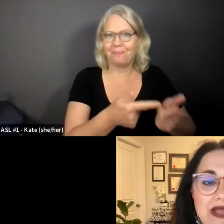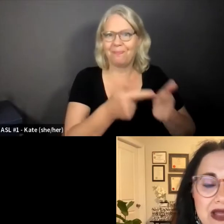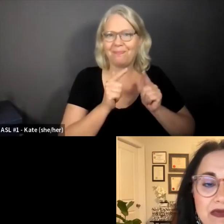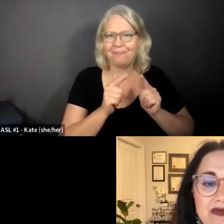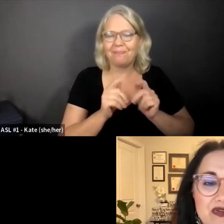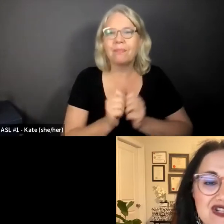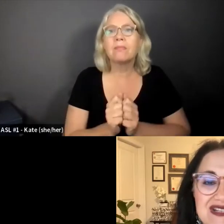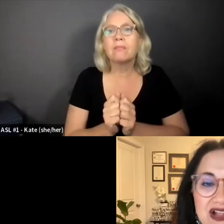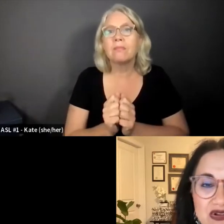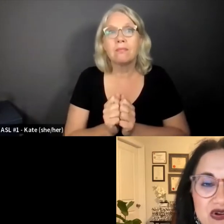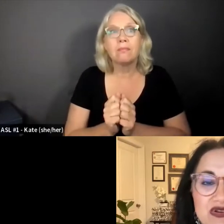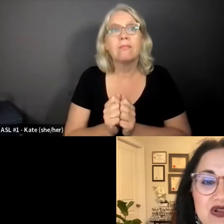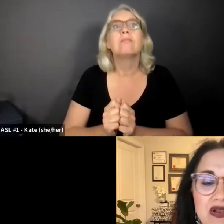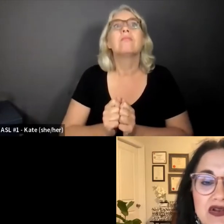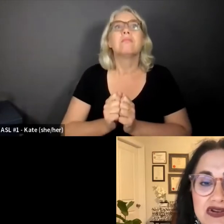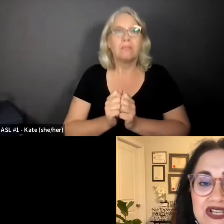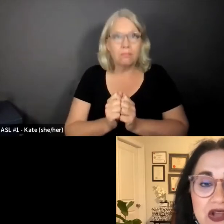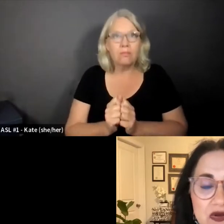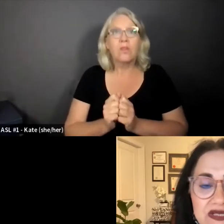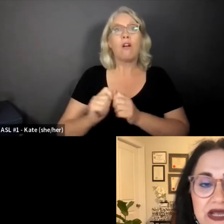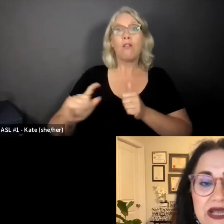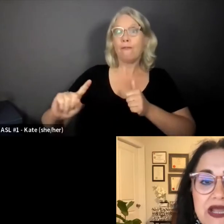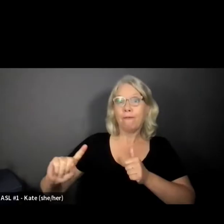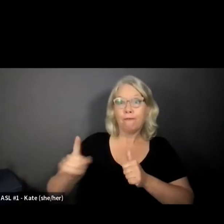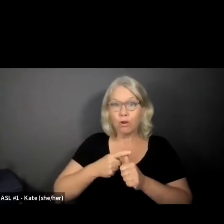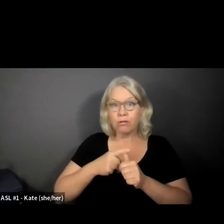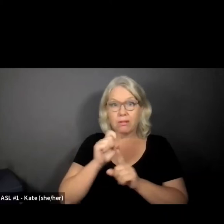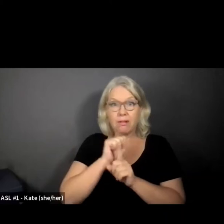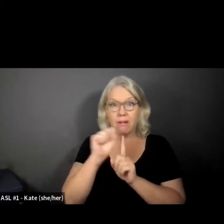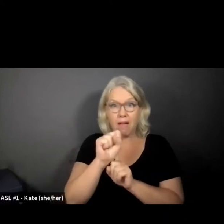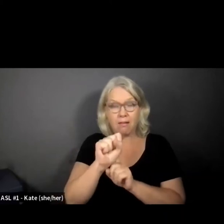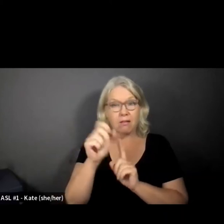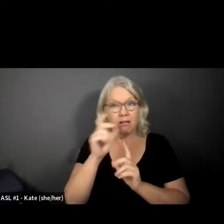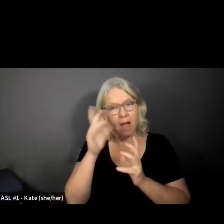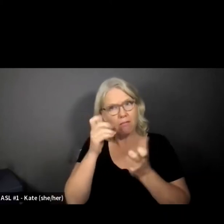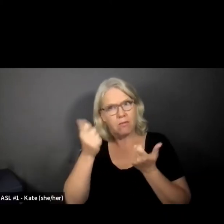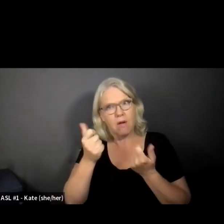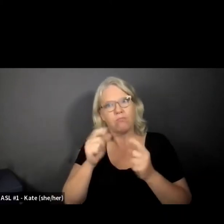CAMERON VERSUS NEL-GOR NURSING HOMES. IT WAS RELEASED IN 1984.